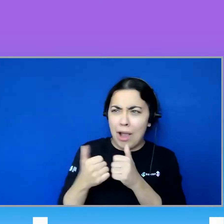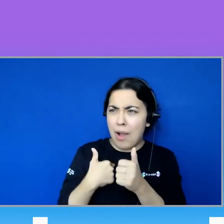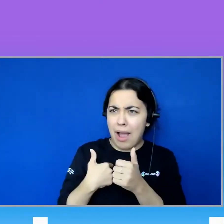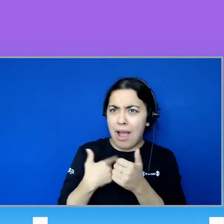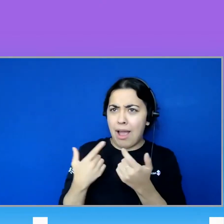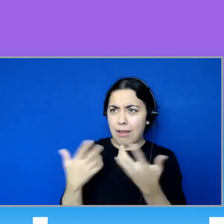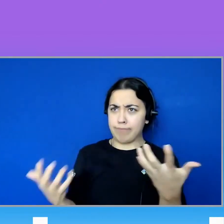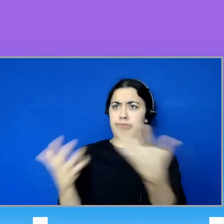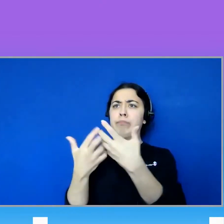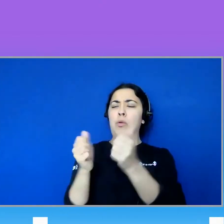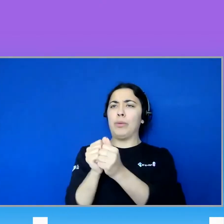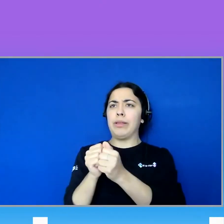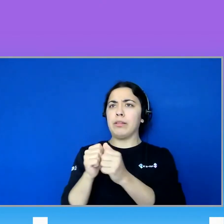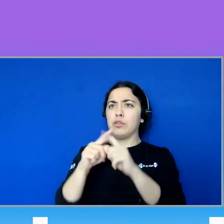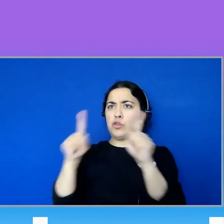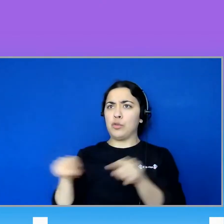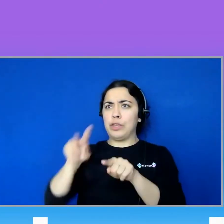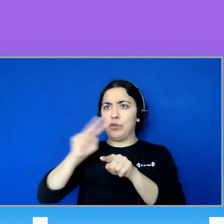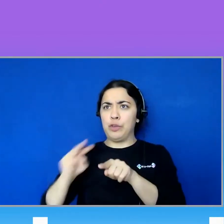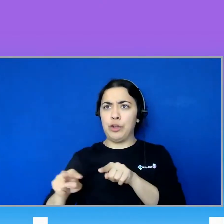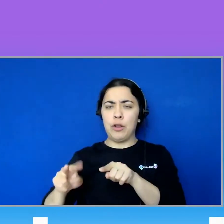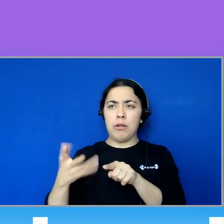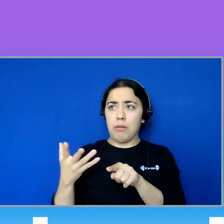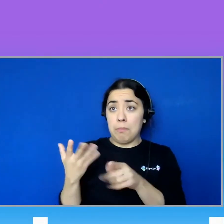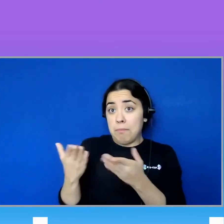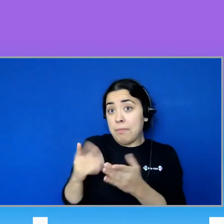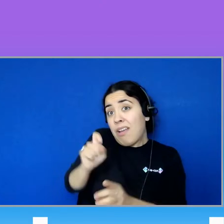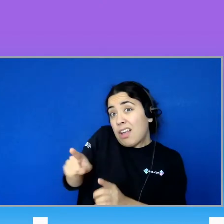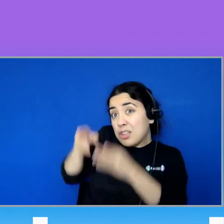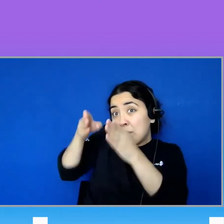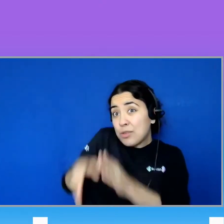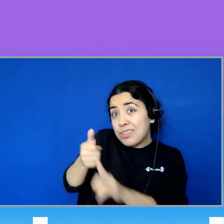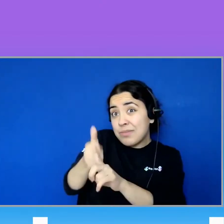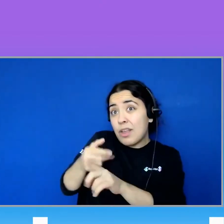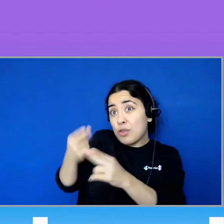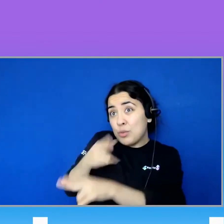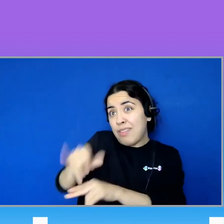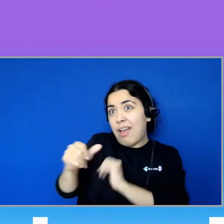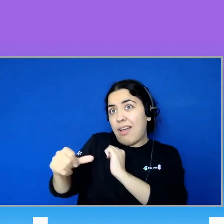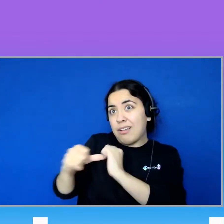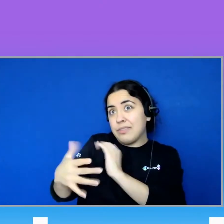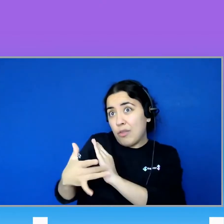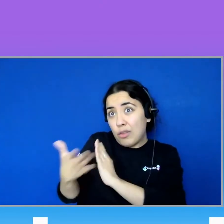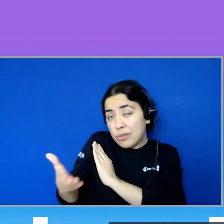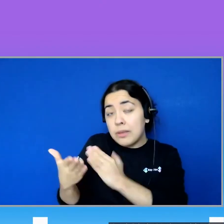do I do that? And you might ask someone who uses a screen reader